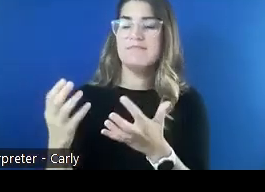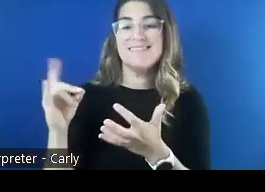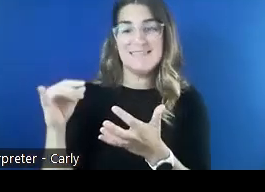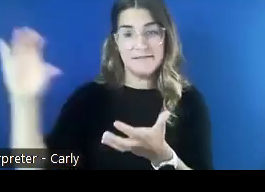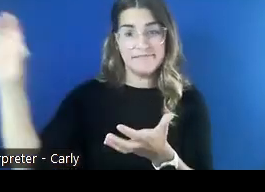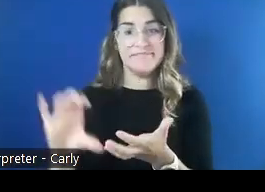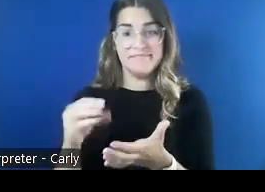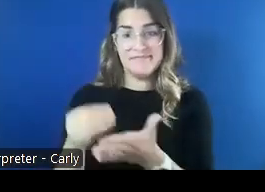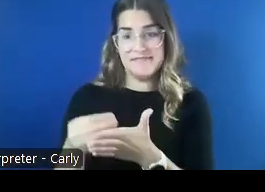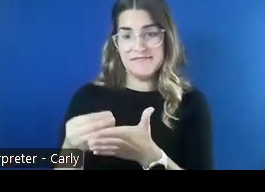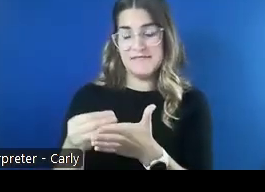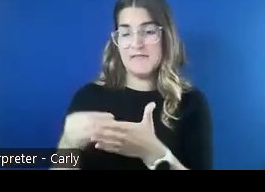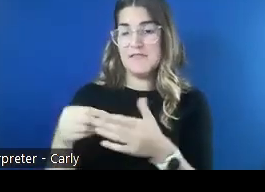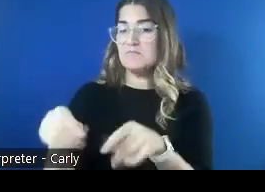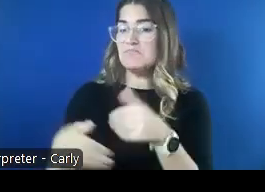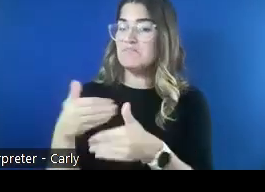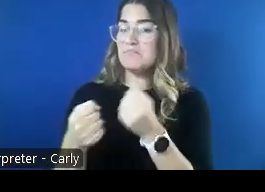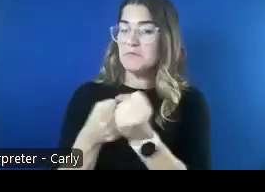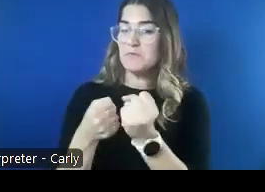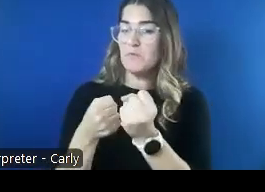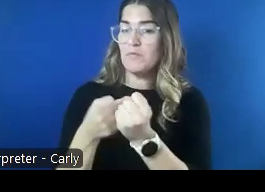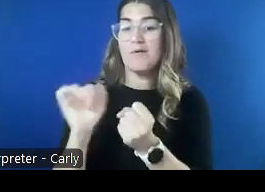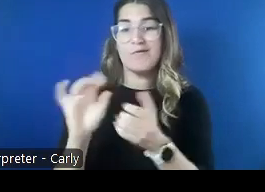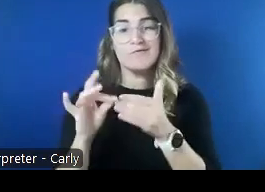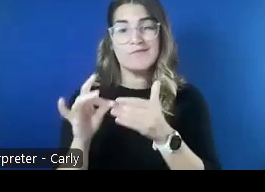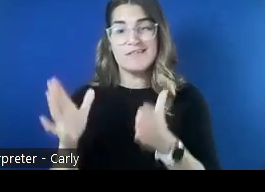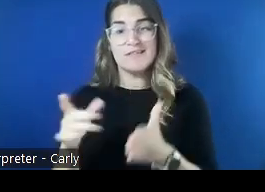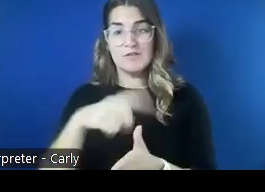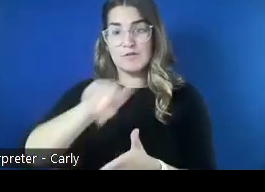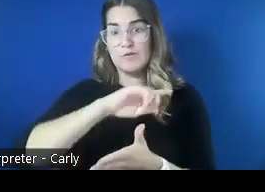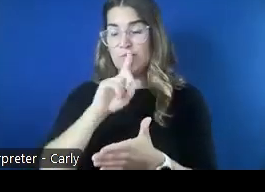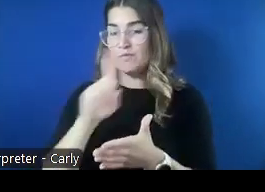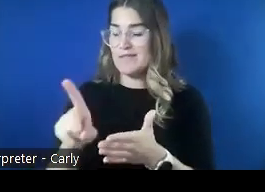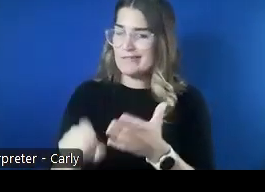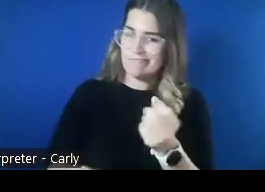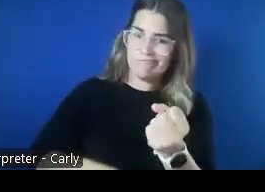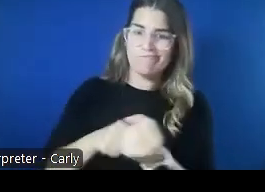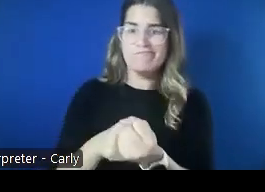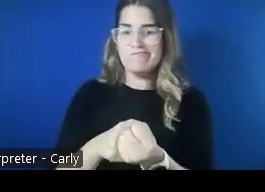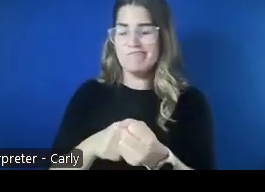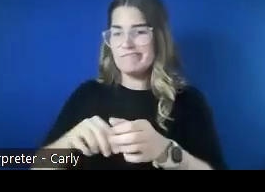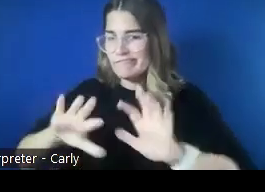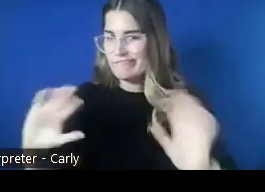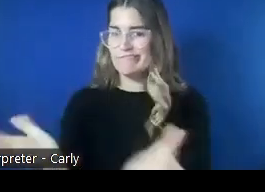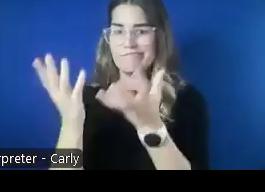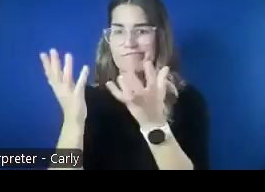while we were doing it and also having leadership that is really in support of that really helped